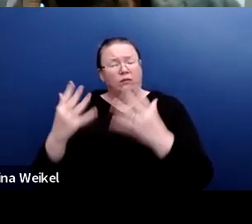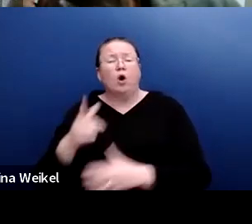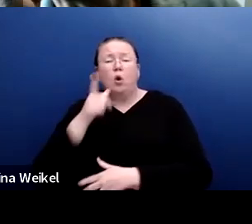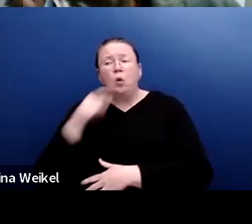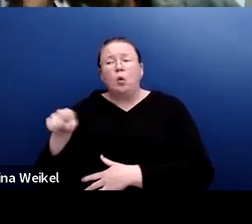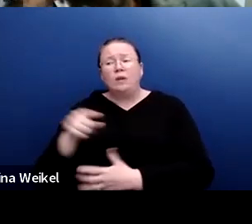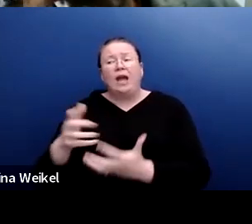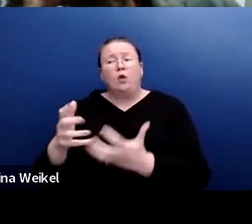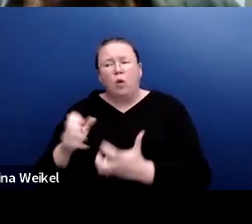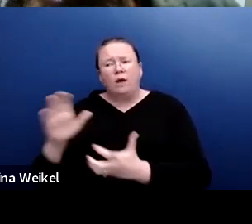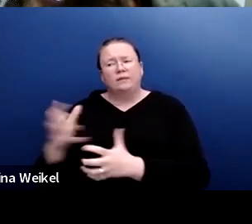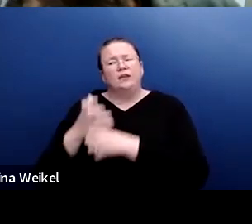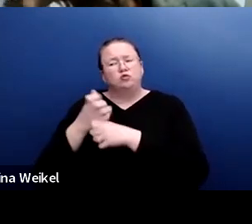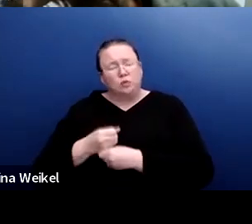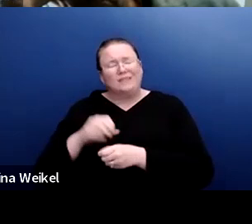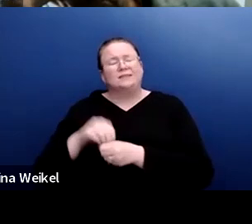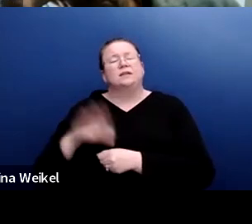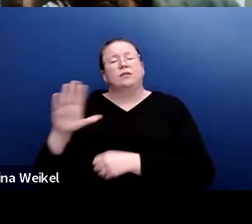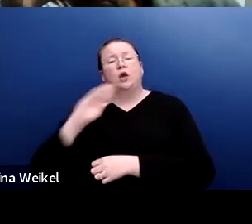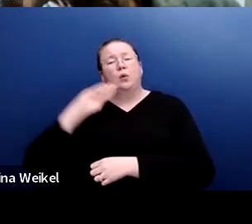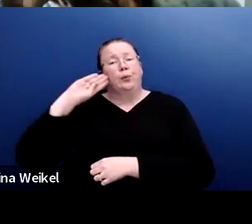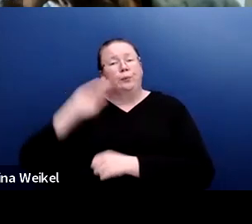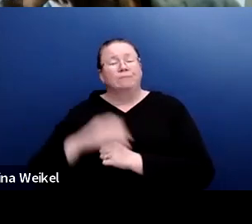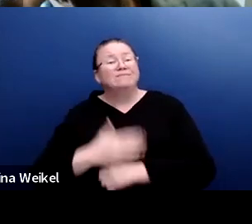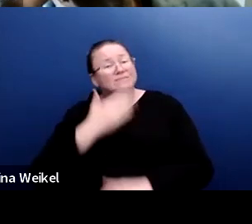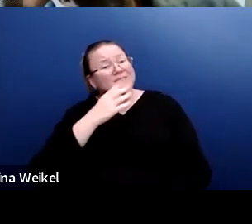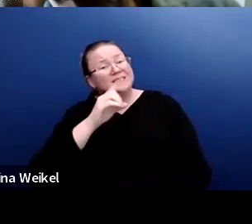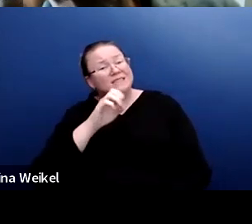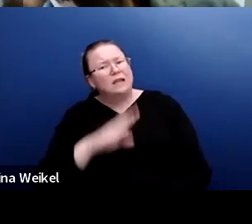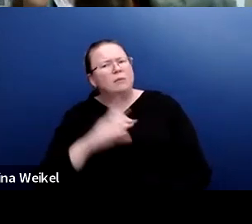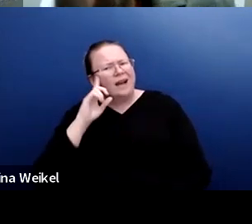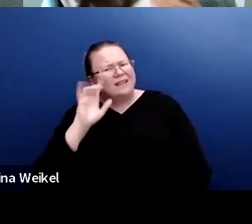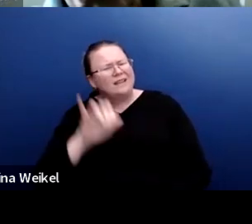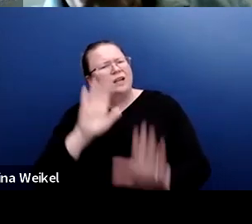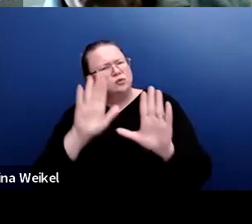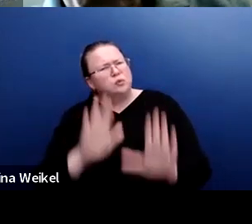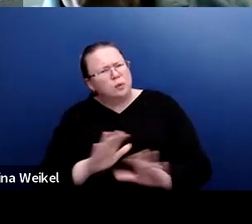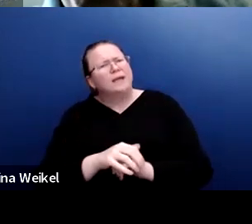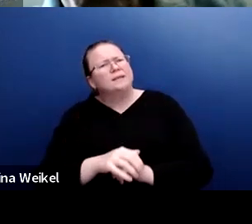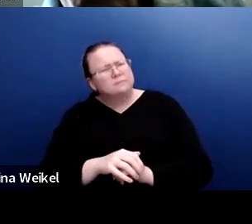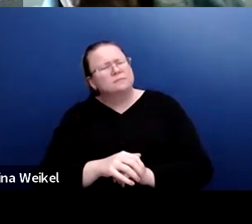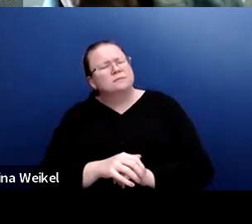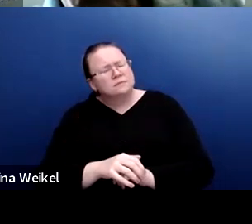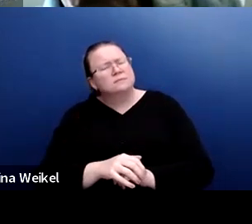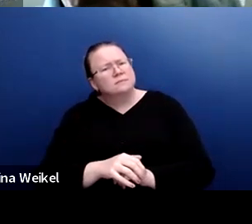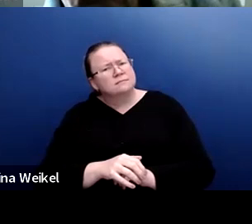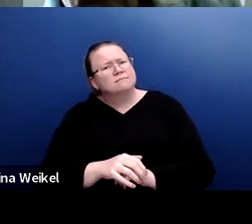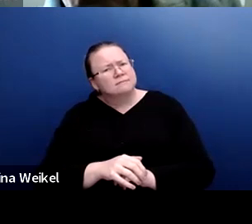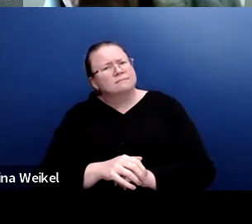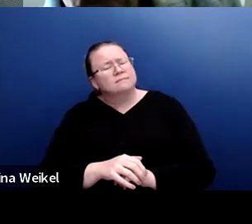that so I think that was very helpful to send someone who gets all those immediate phone calls to say I want to hire so and so and I want to come to your agency and -- for my personal care services just knowing what are absolutely not and what are things that we, as an employer of record